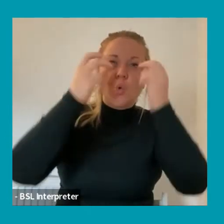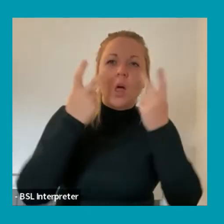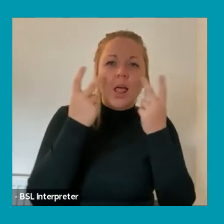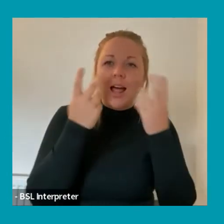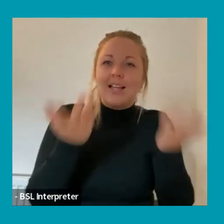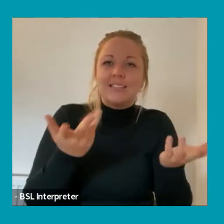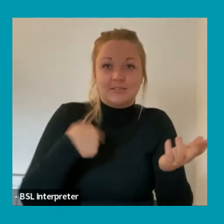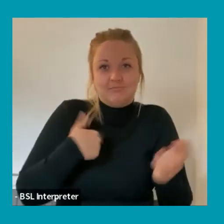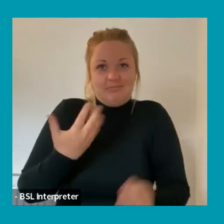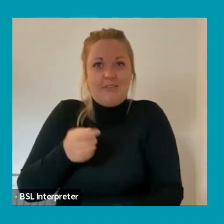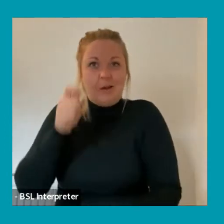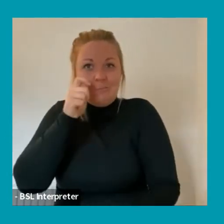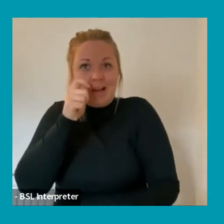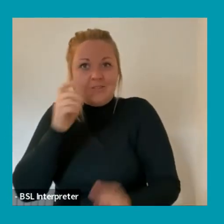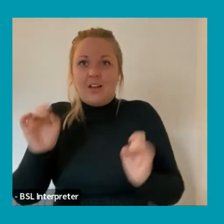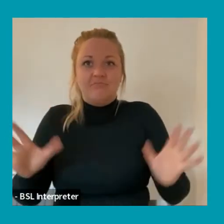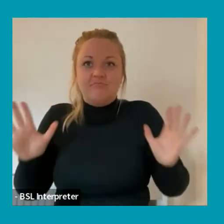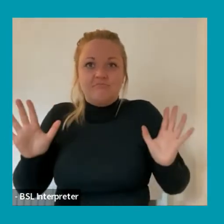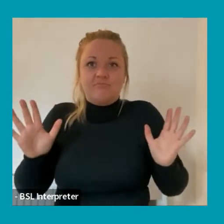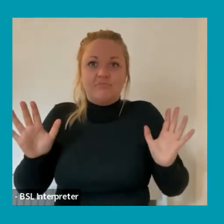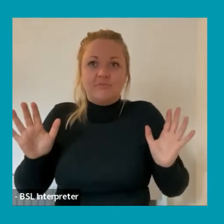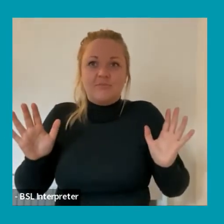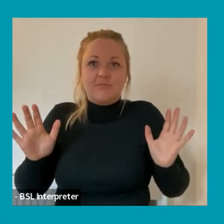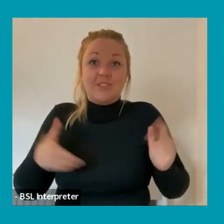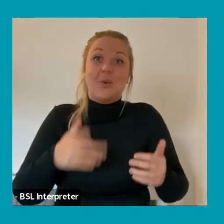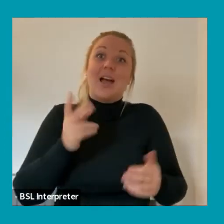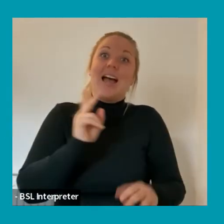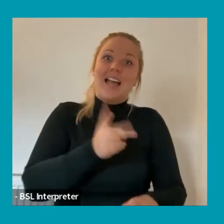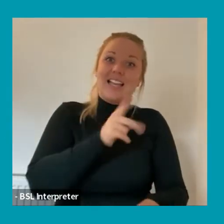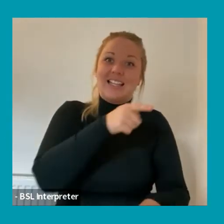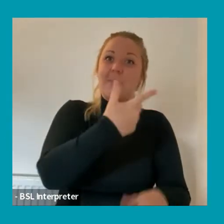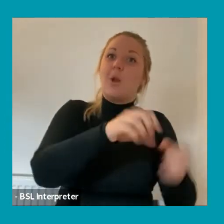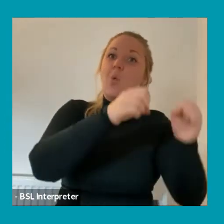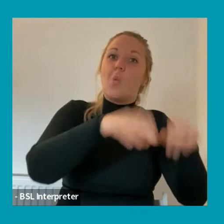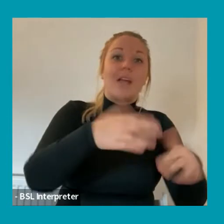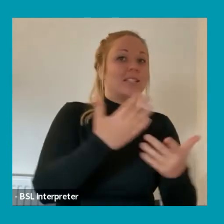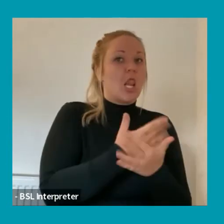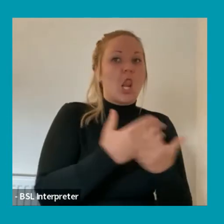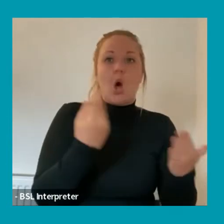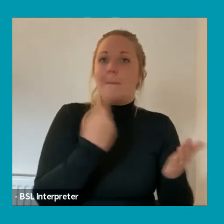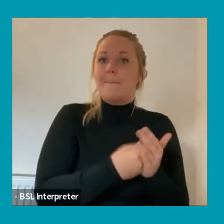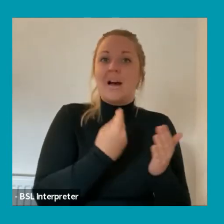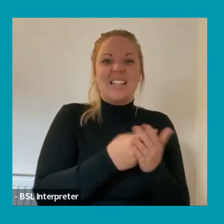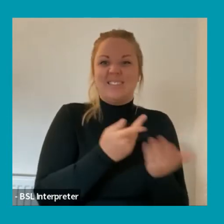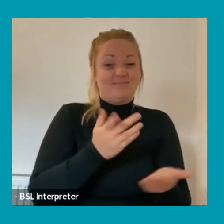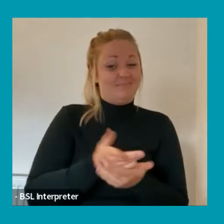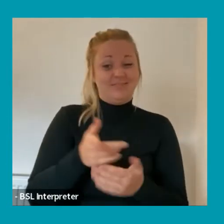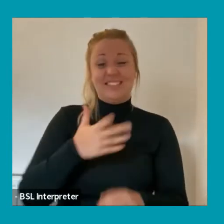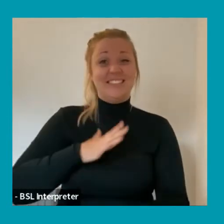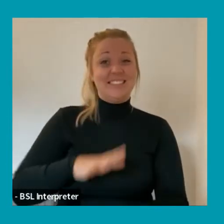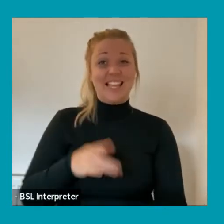Again they wasted loads on money on something that just wasn't needed and something that already existed was,